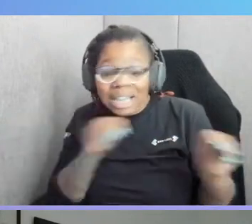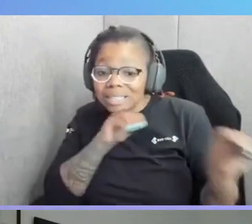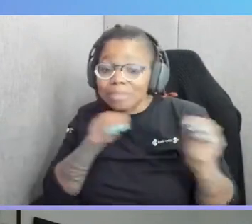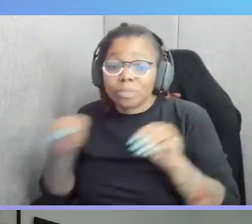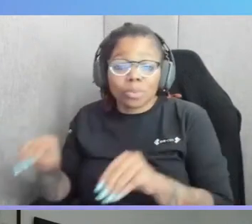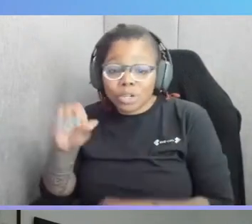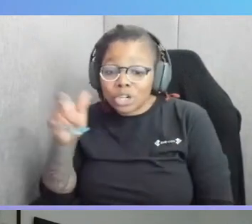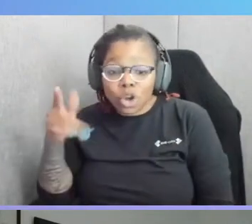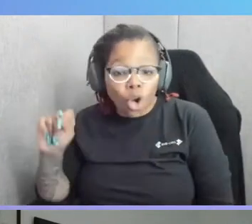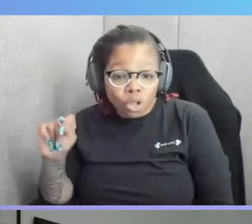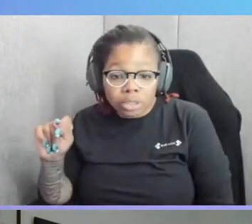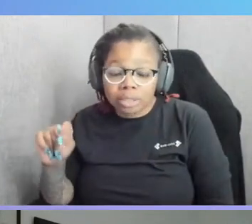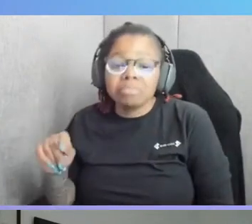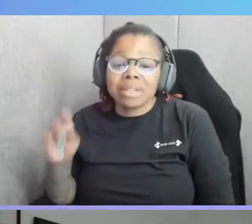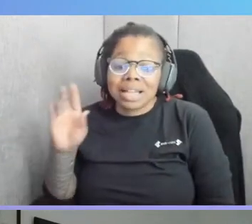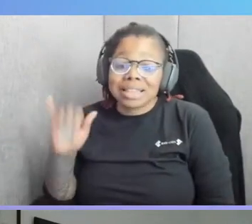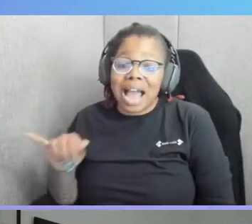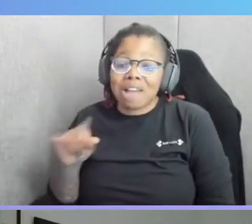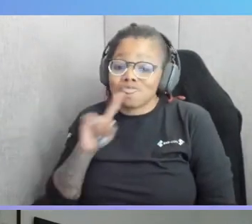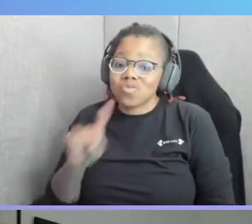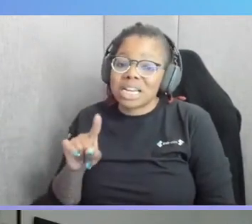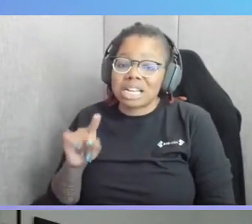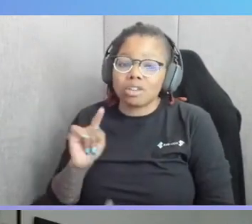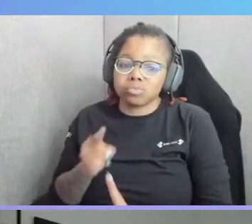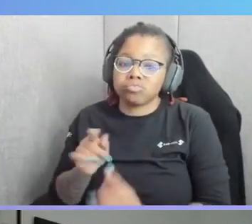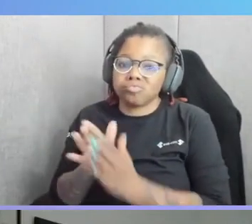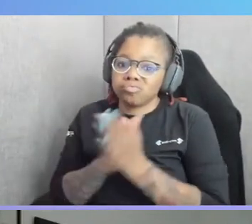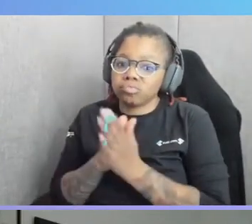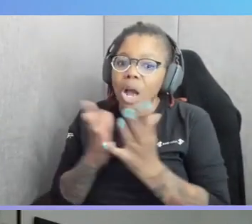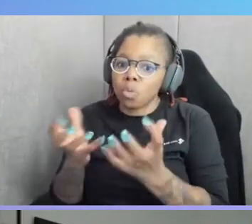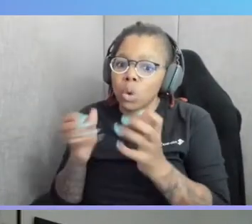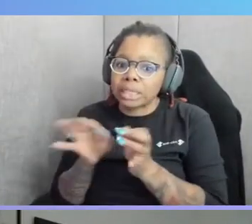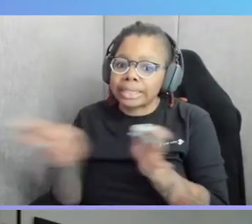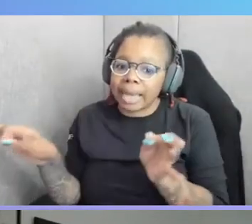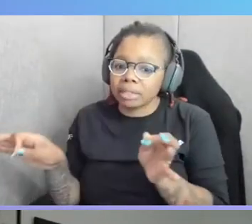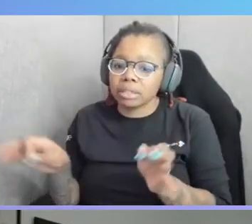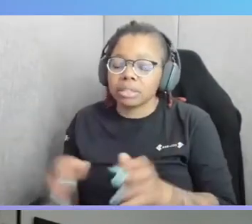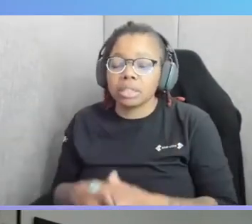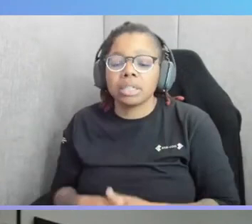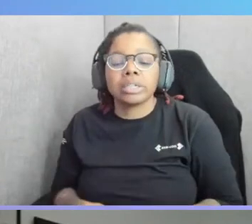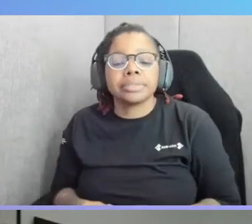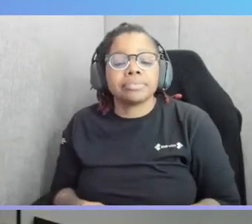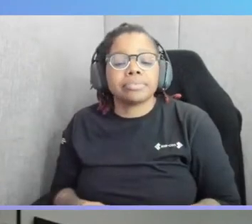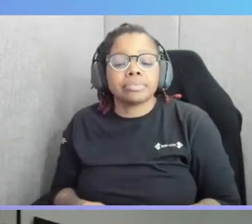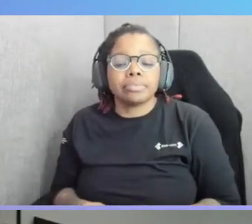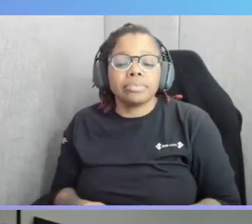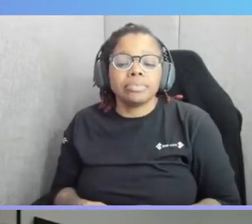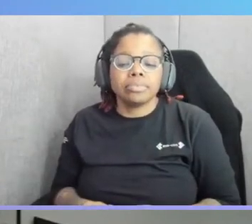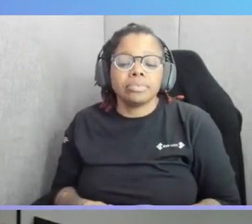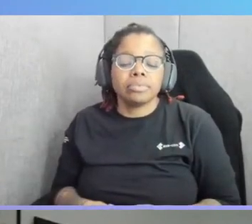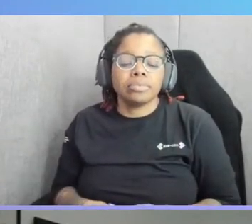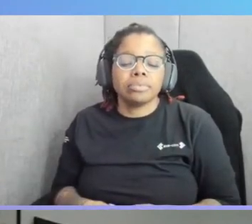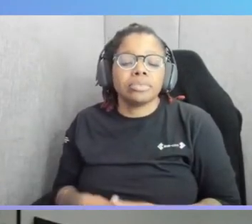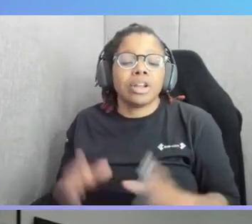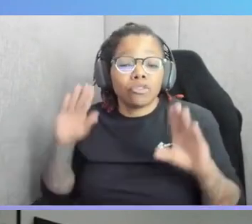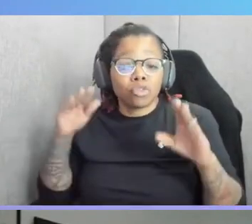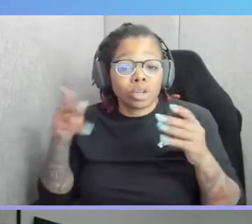that real desire to have the text focus on people. L um, the